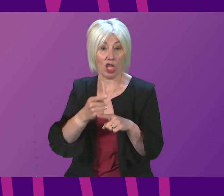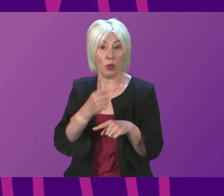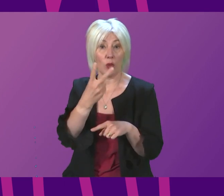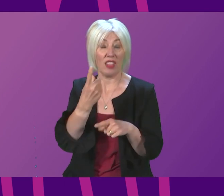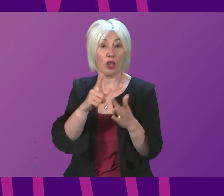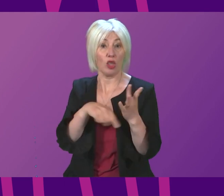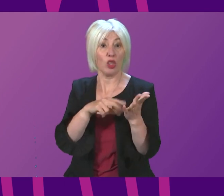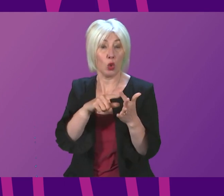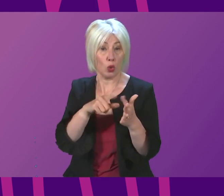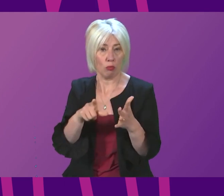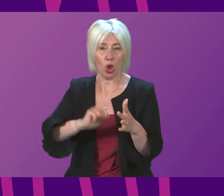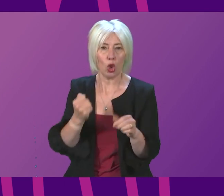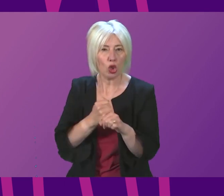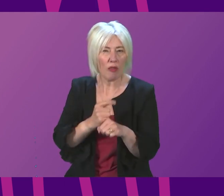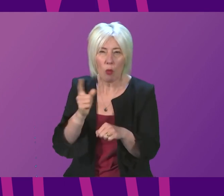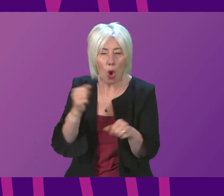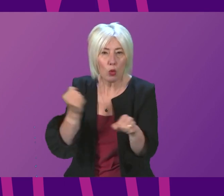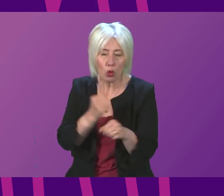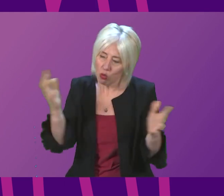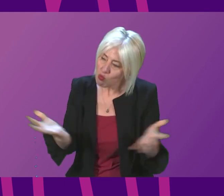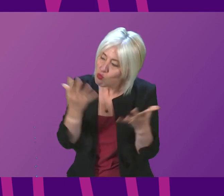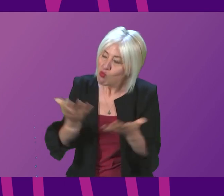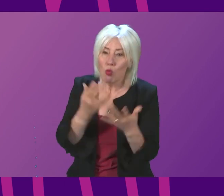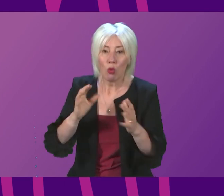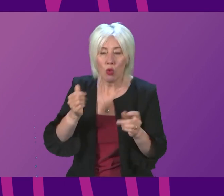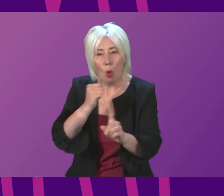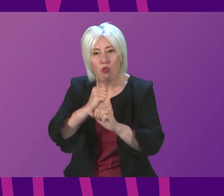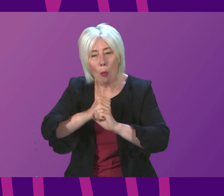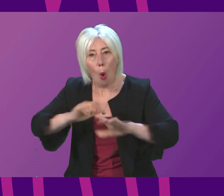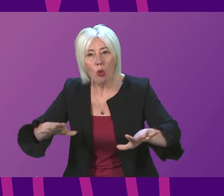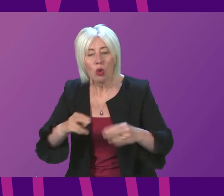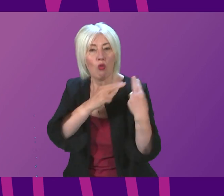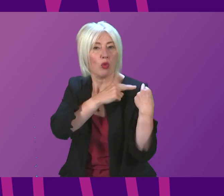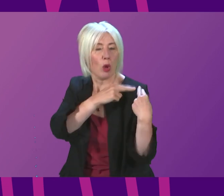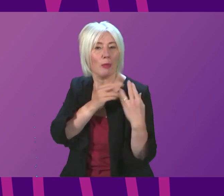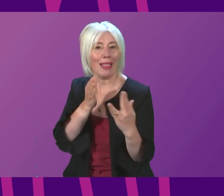what action the Scottish Government is taking to promote responsible access to Scotland’s countryside.